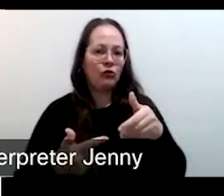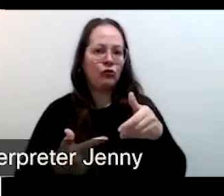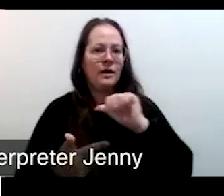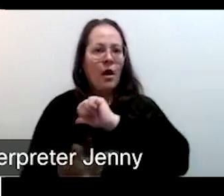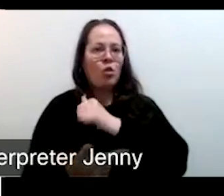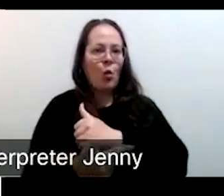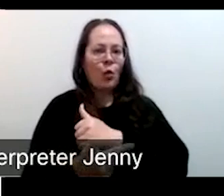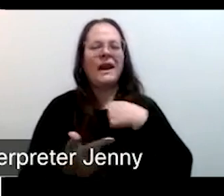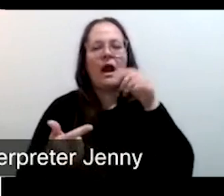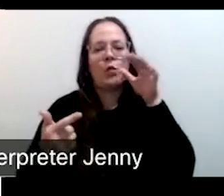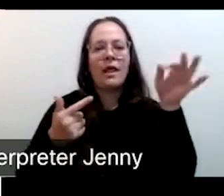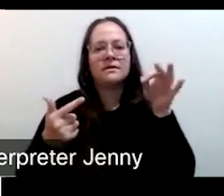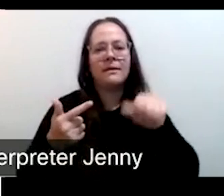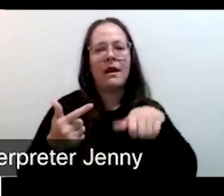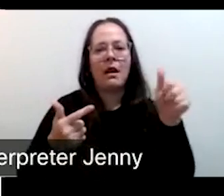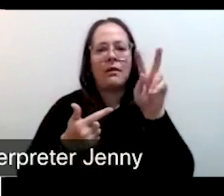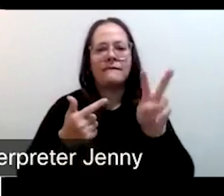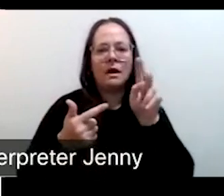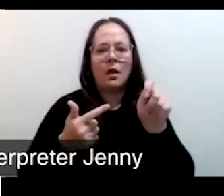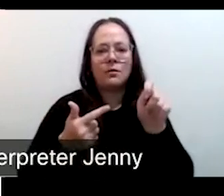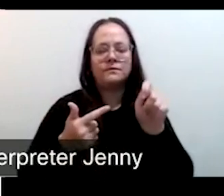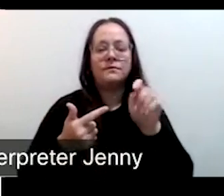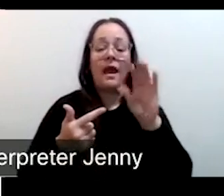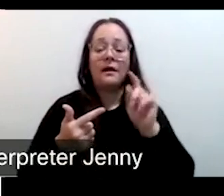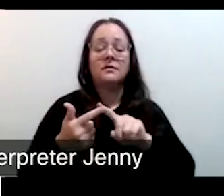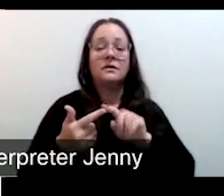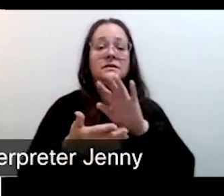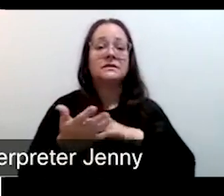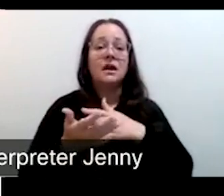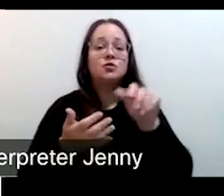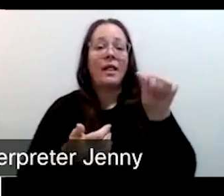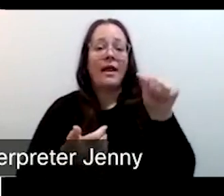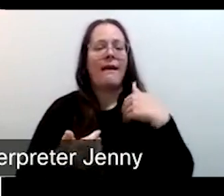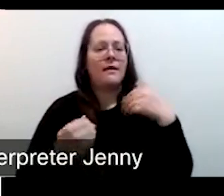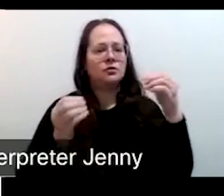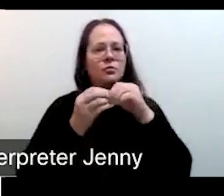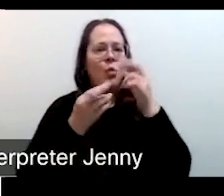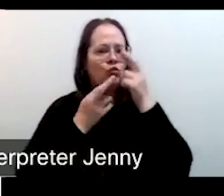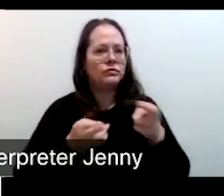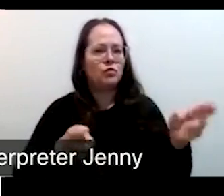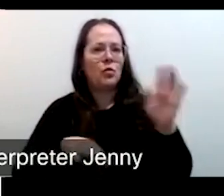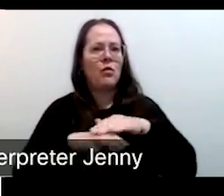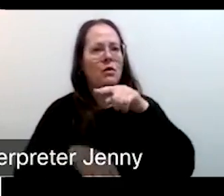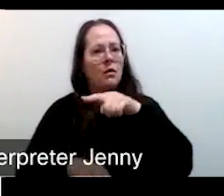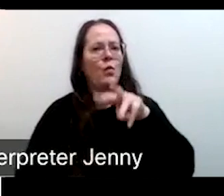We also have a few resources about Schedule A on our website, WRP.gov.